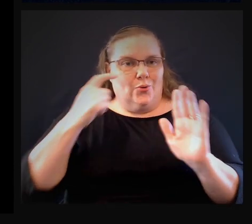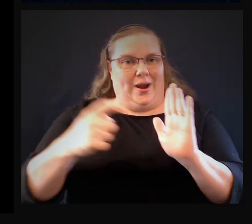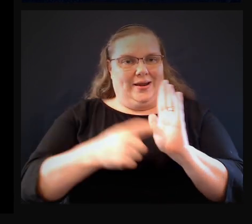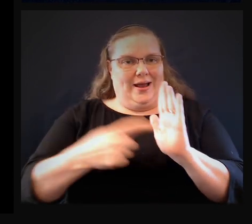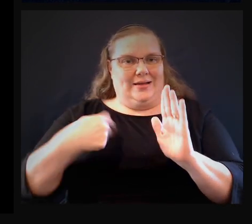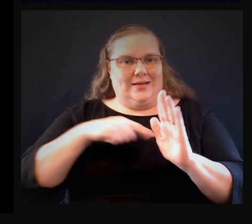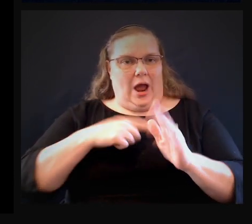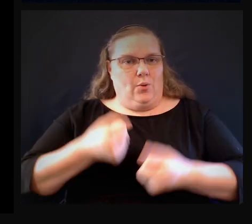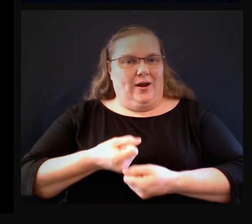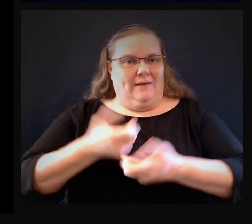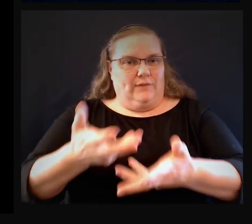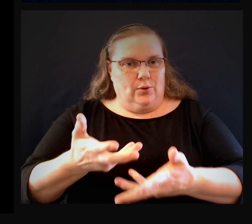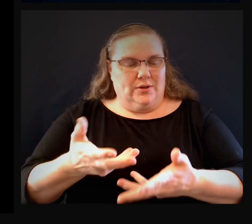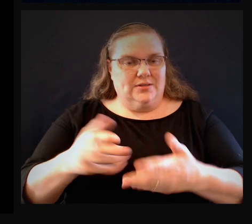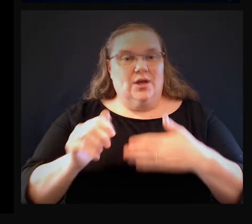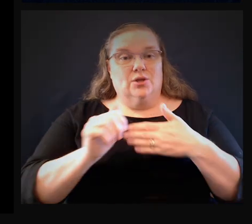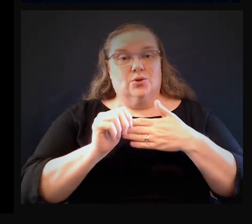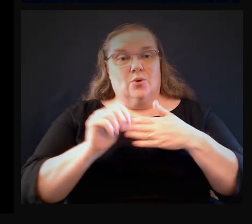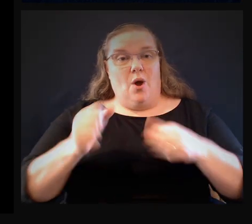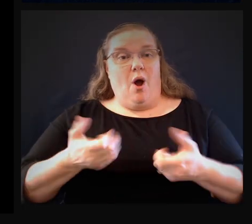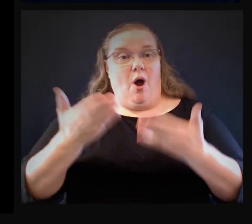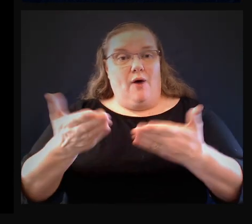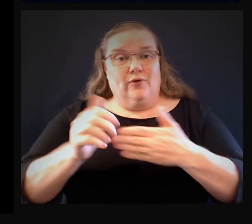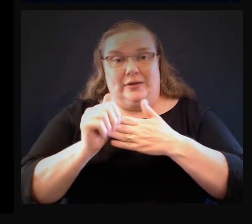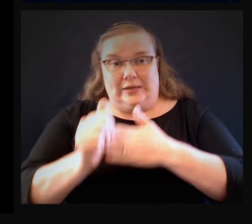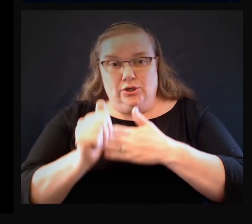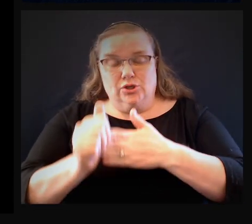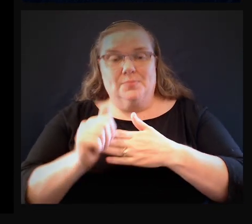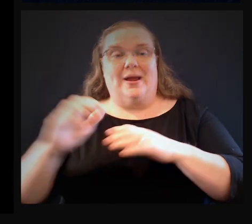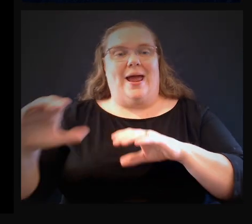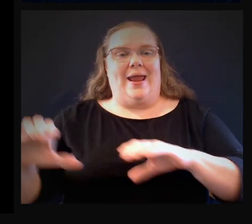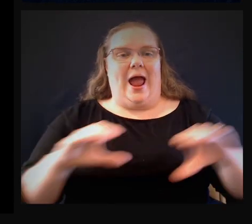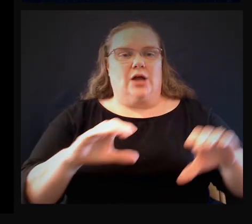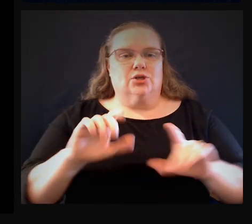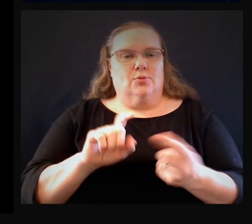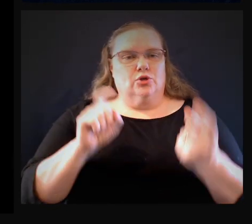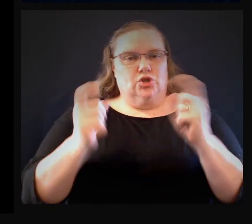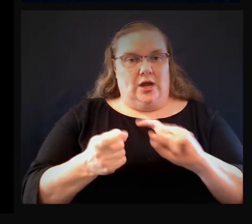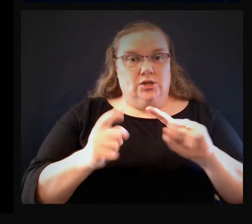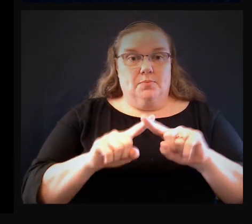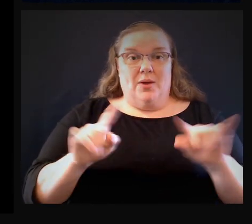and, most importantly, actionable change. But what is the size of the challenge and what can we do?